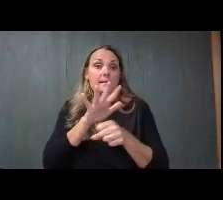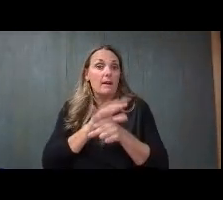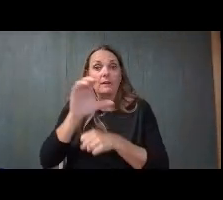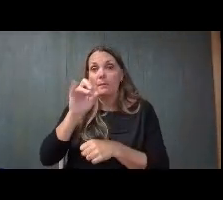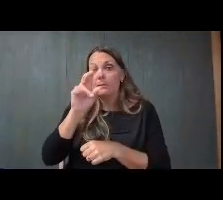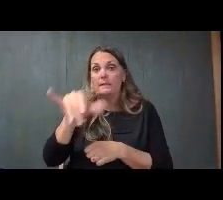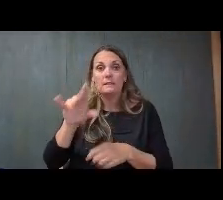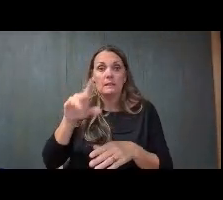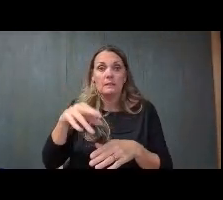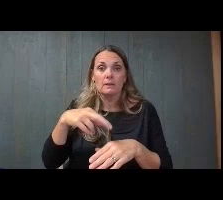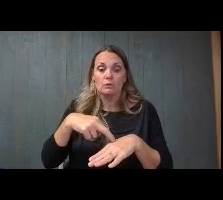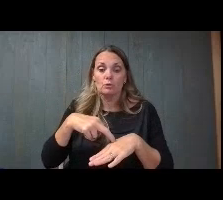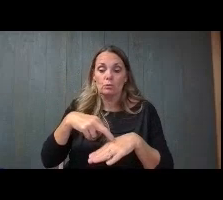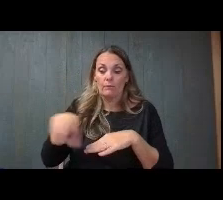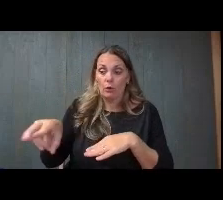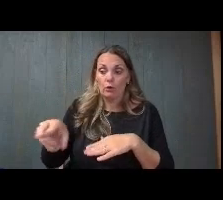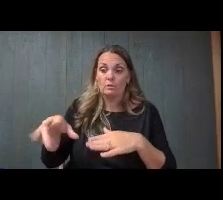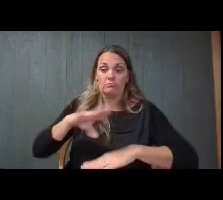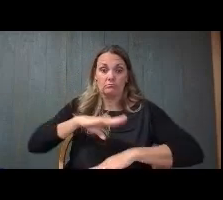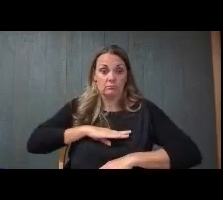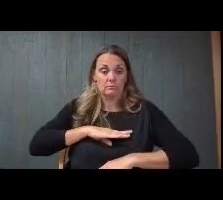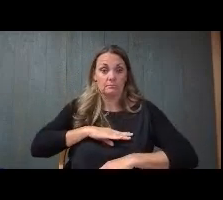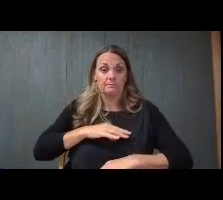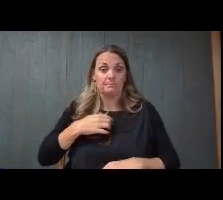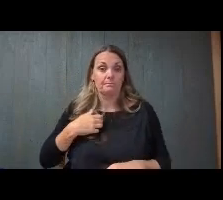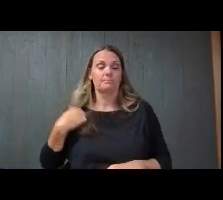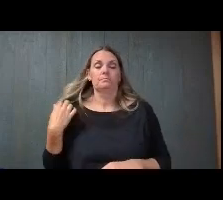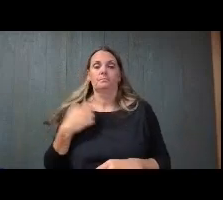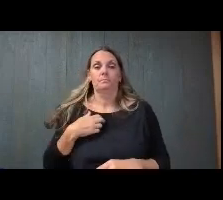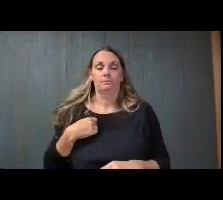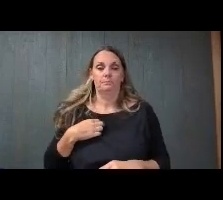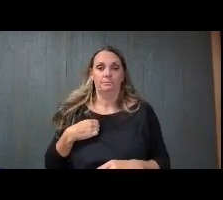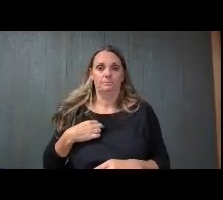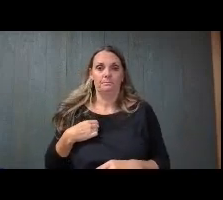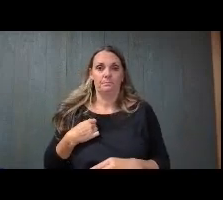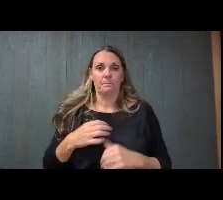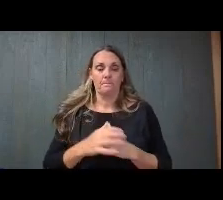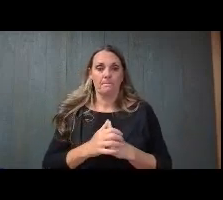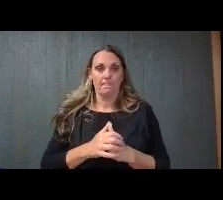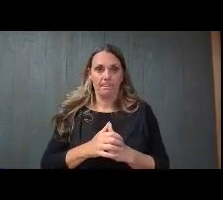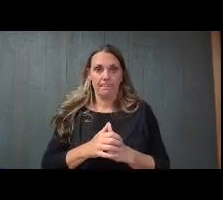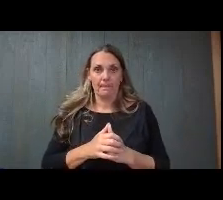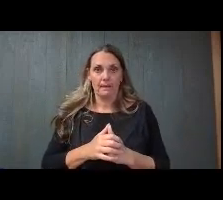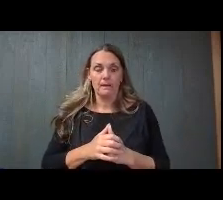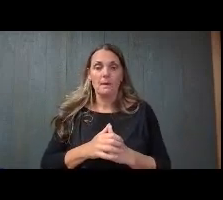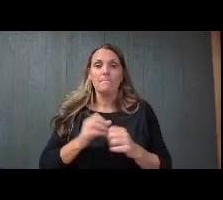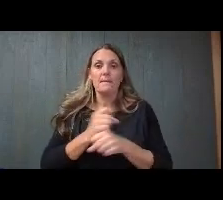referrals. Adequate capacity to serve at capacity.